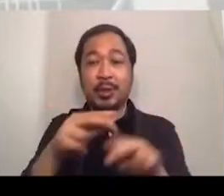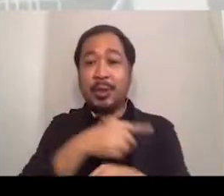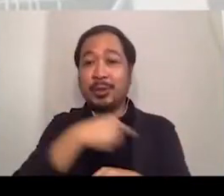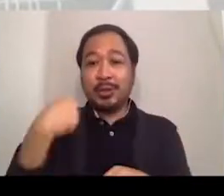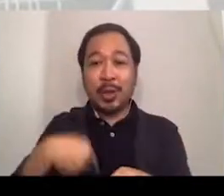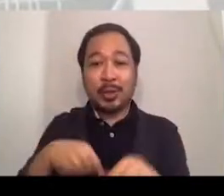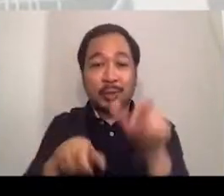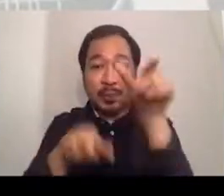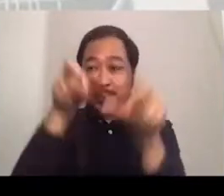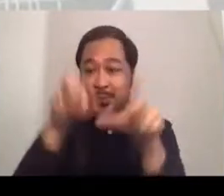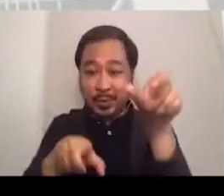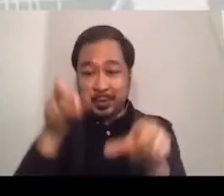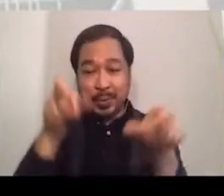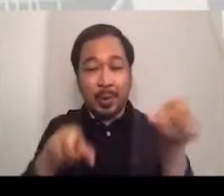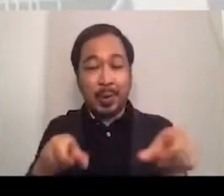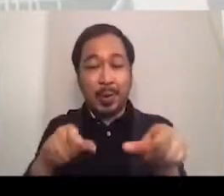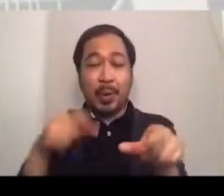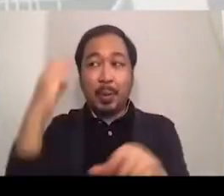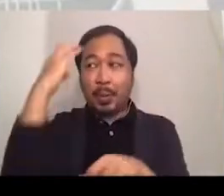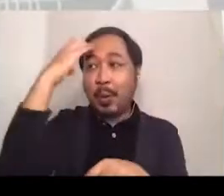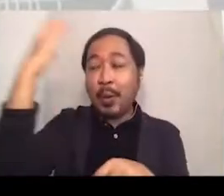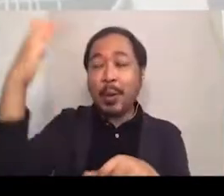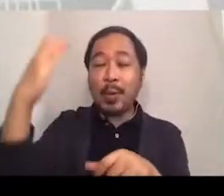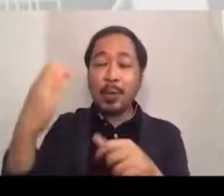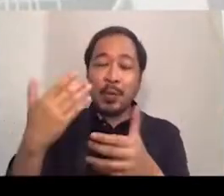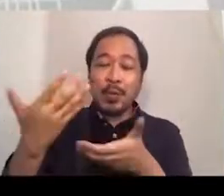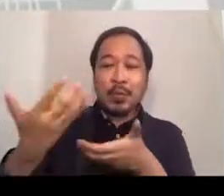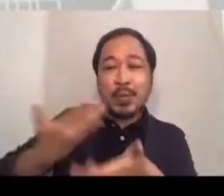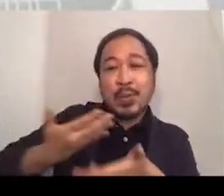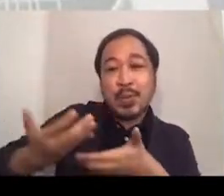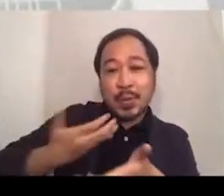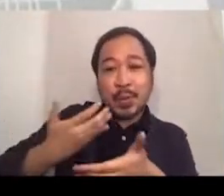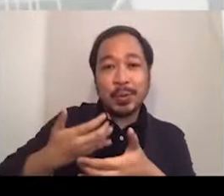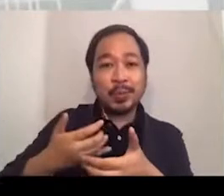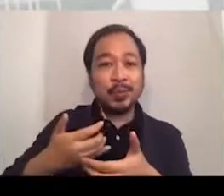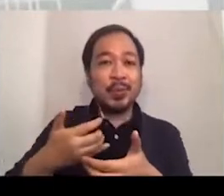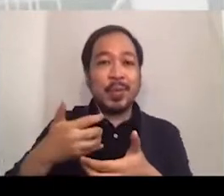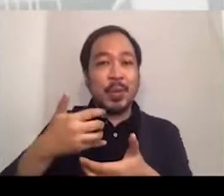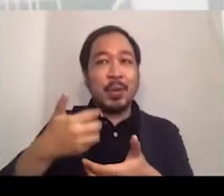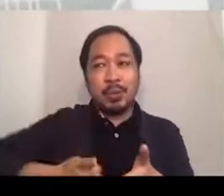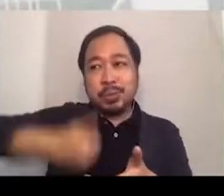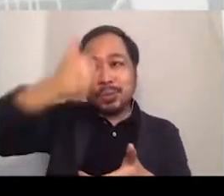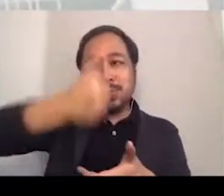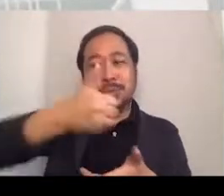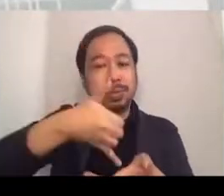and winner of multiple awards, and renowned role model and author for me